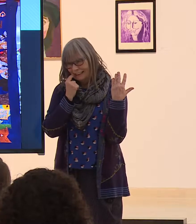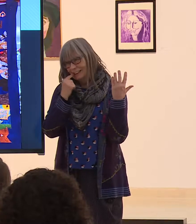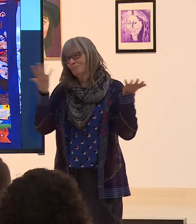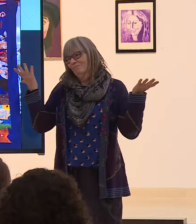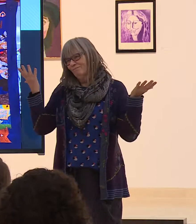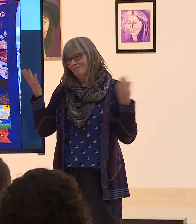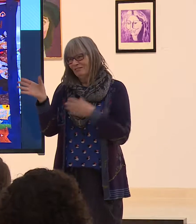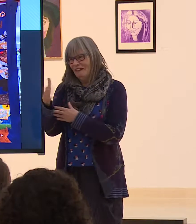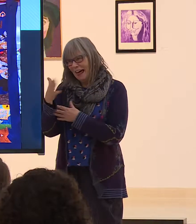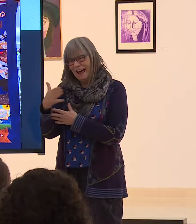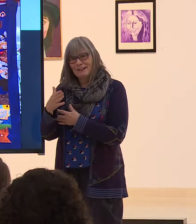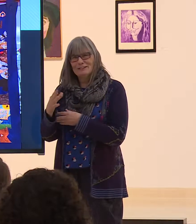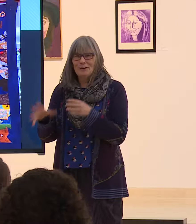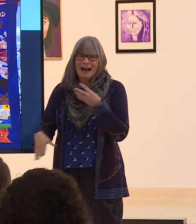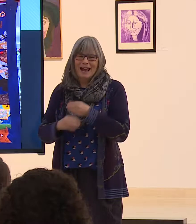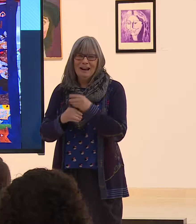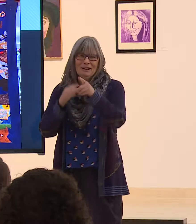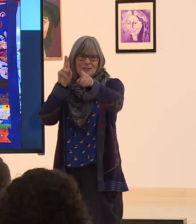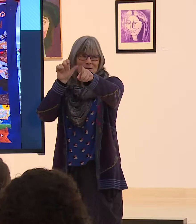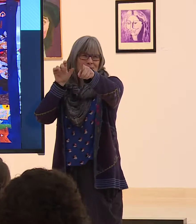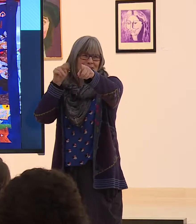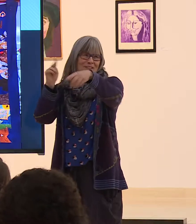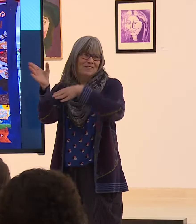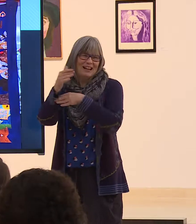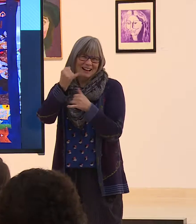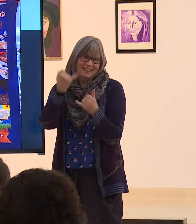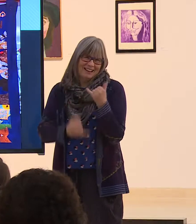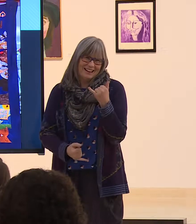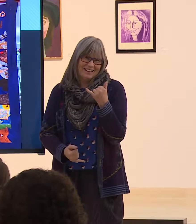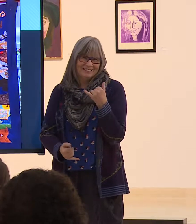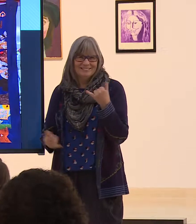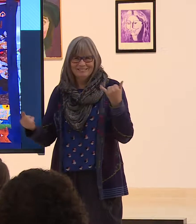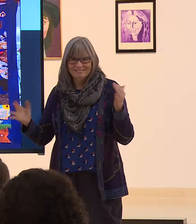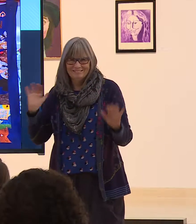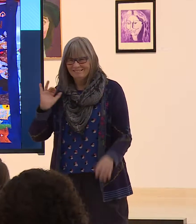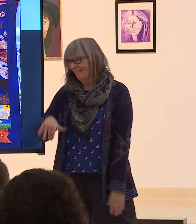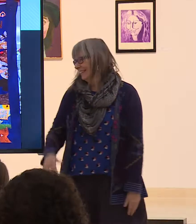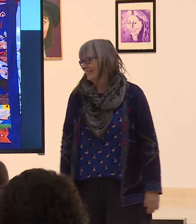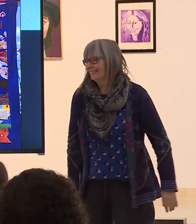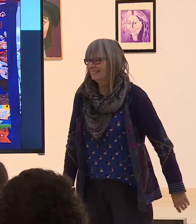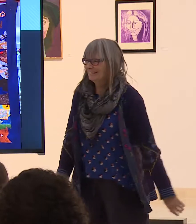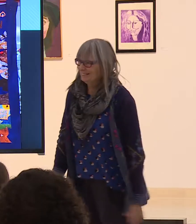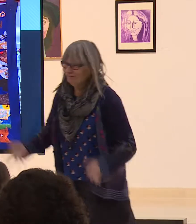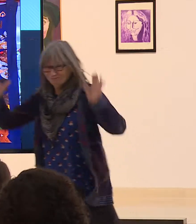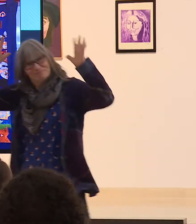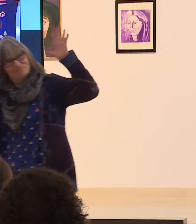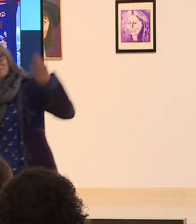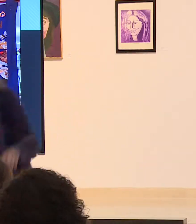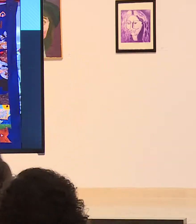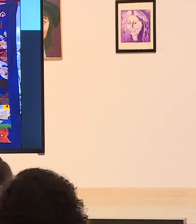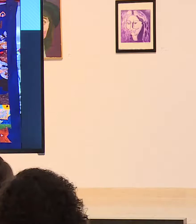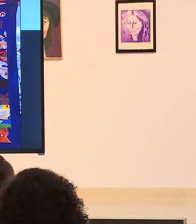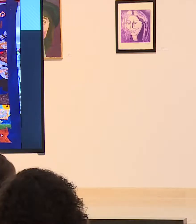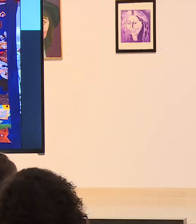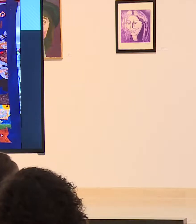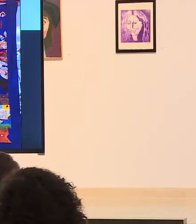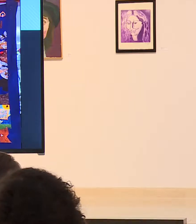but I didn't know what to do with the back of it, and I added Arnaud Balard's deaf union flag to the back, and that's my piece.